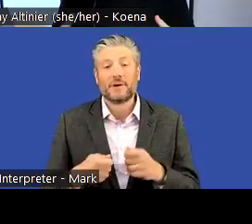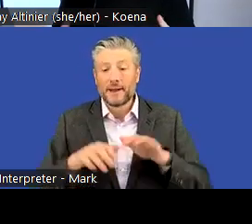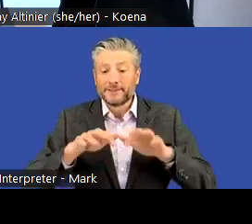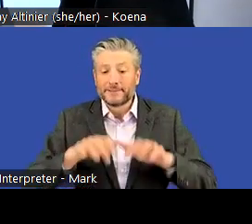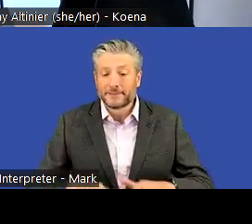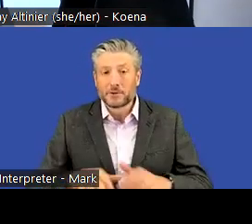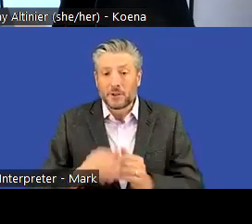of accessibility.